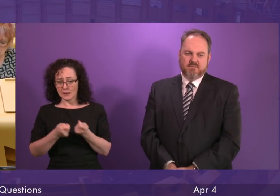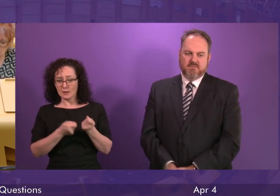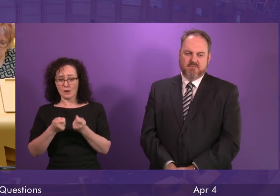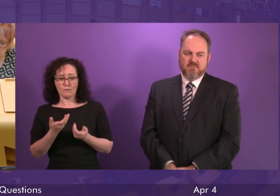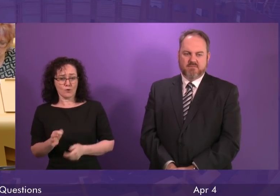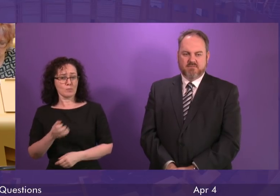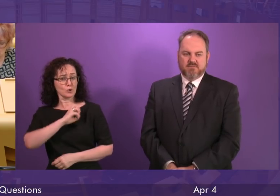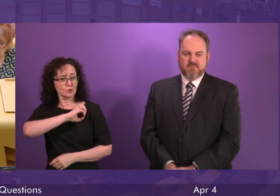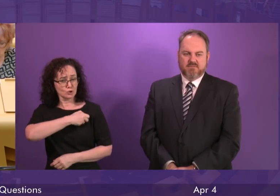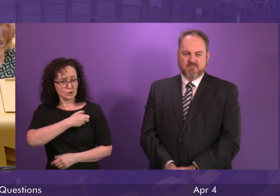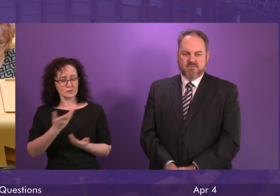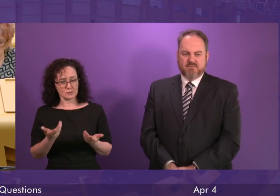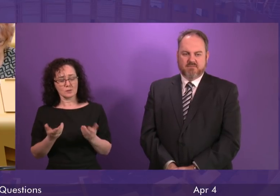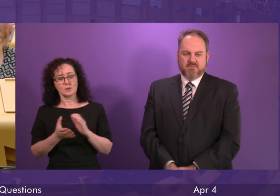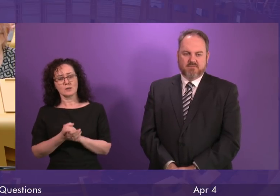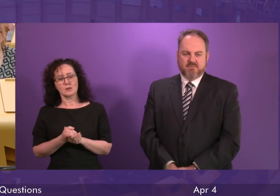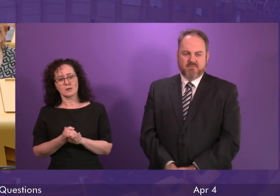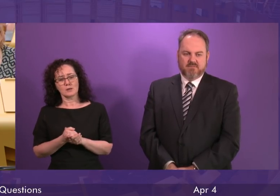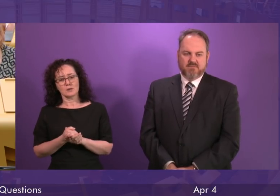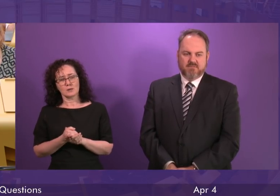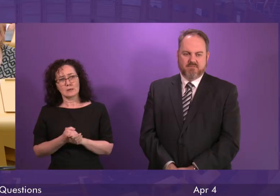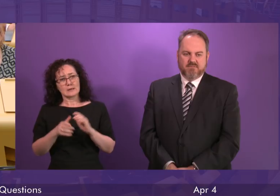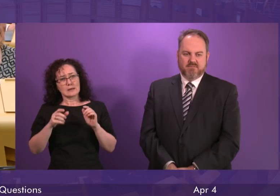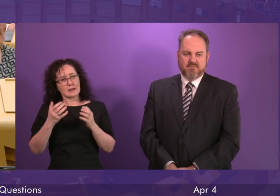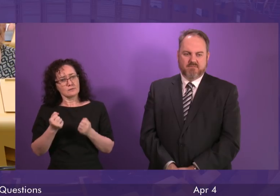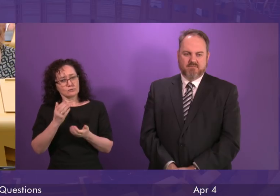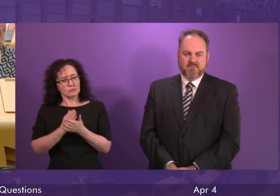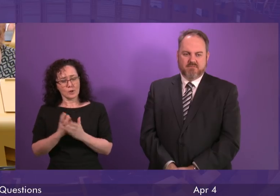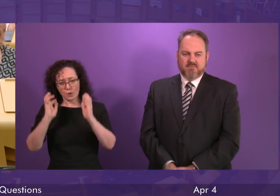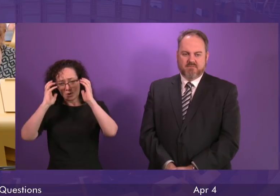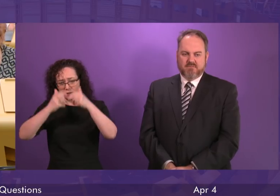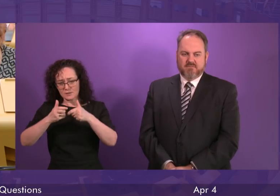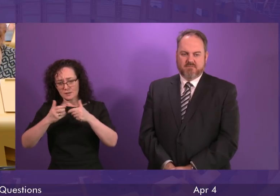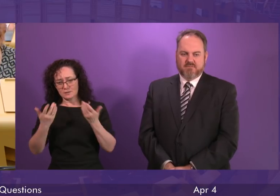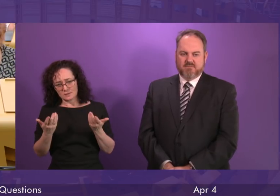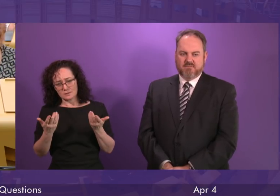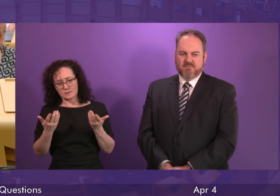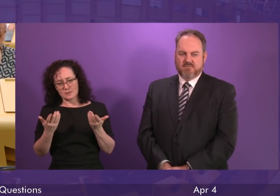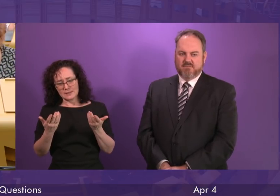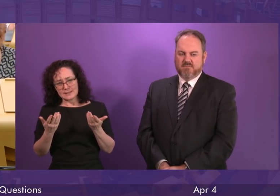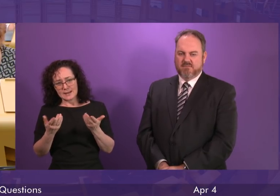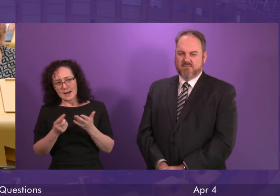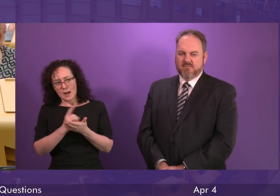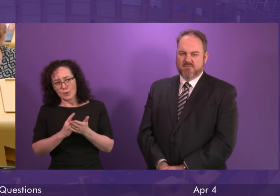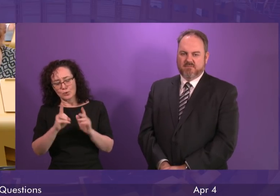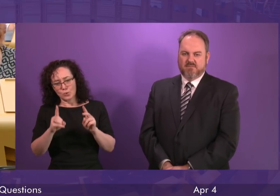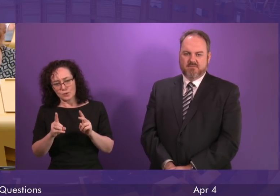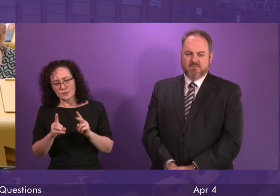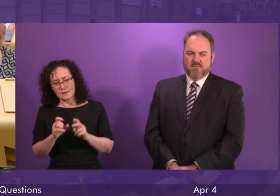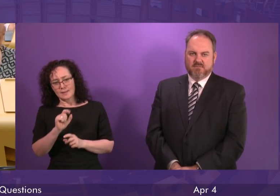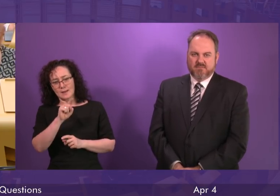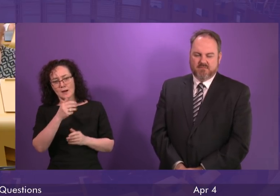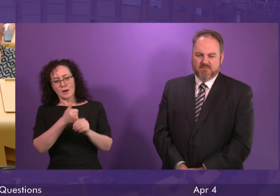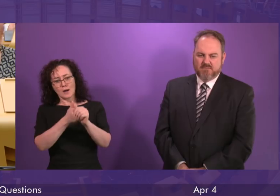represent the unions concerned, about whether or not—probably not—BiFab is operating